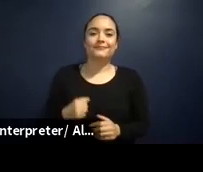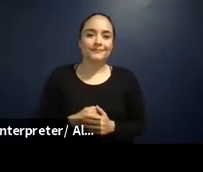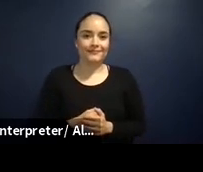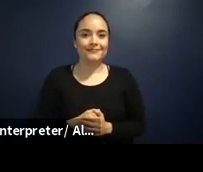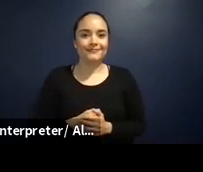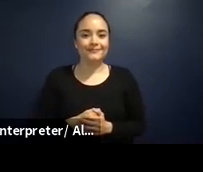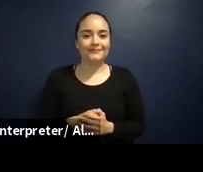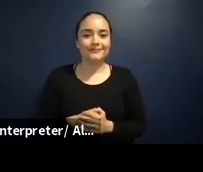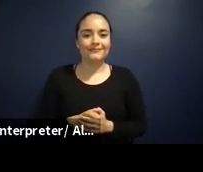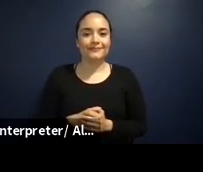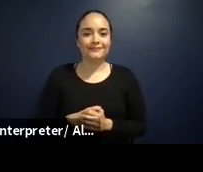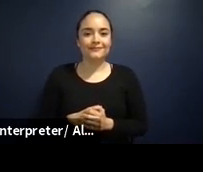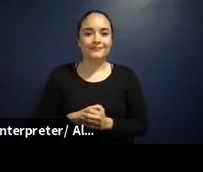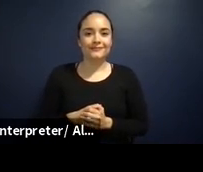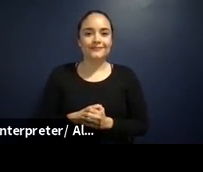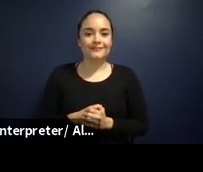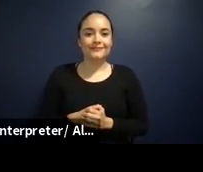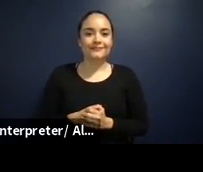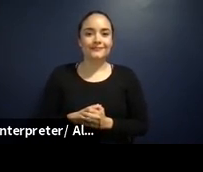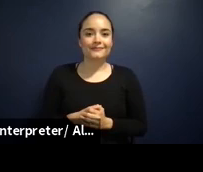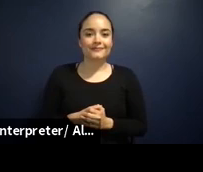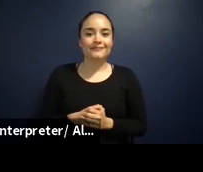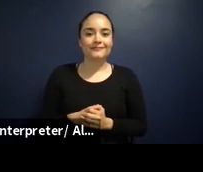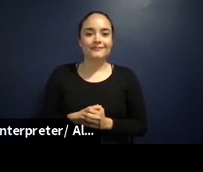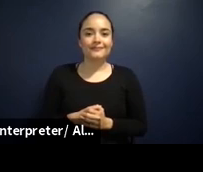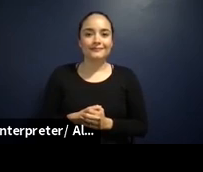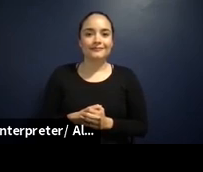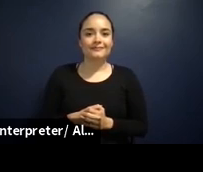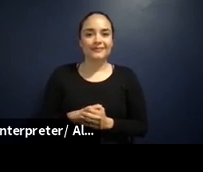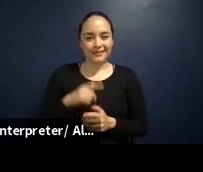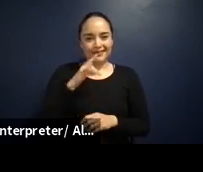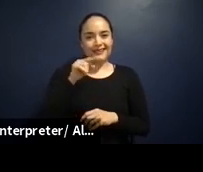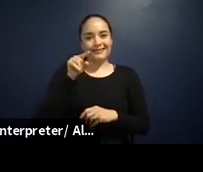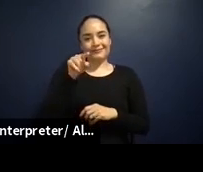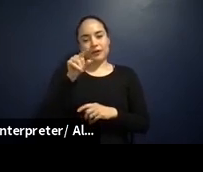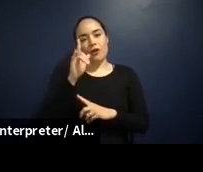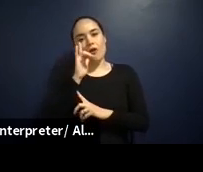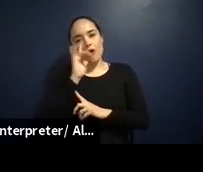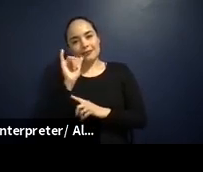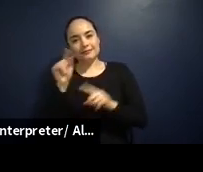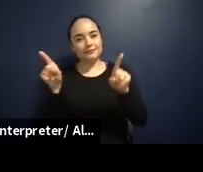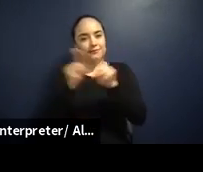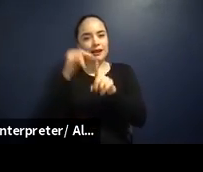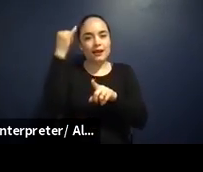Minecraft is probably these magma blocks. So we put them all together, we can see some patterns in them,